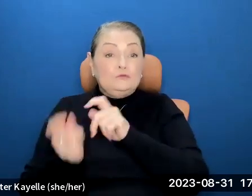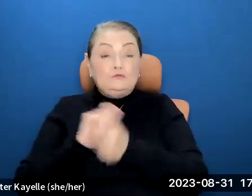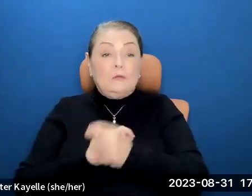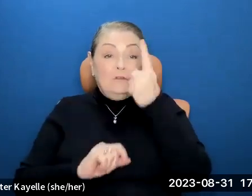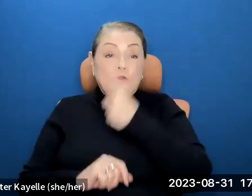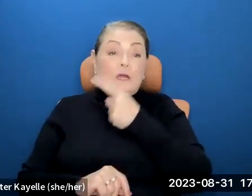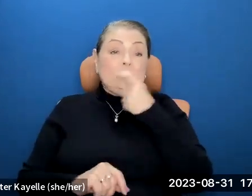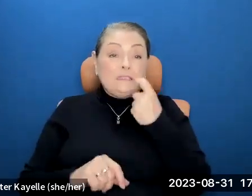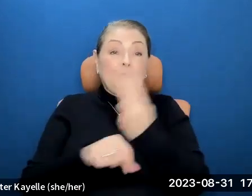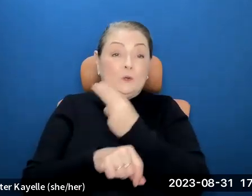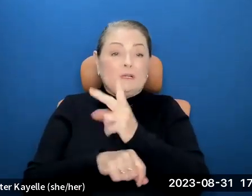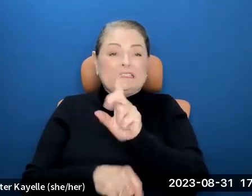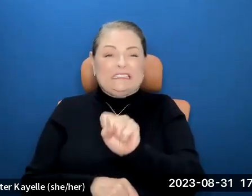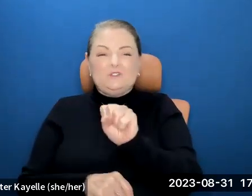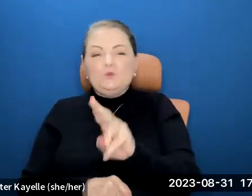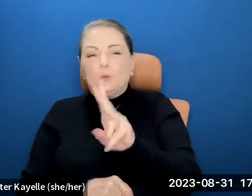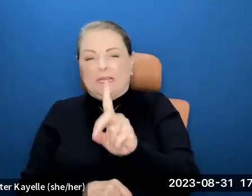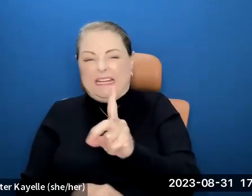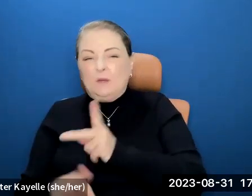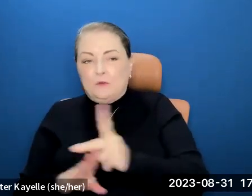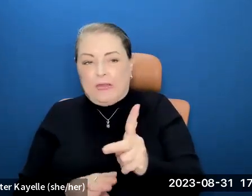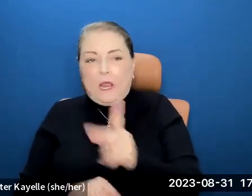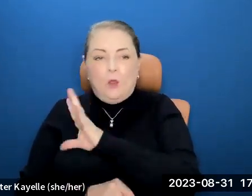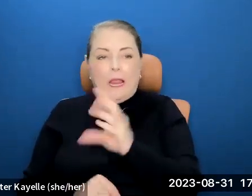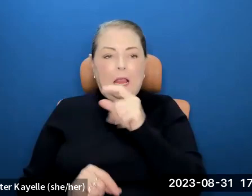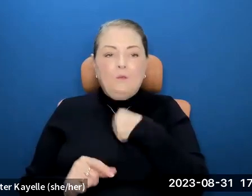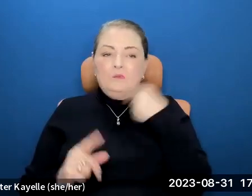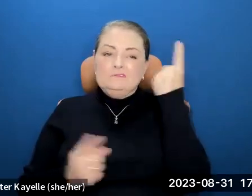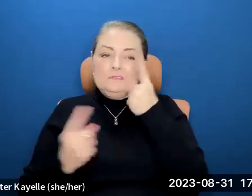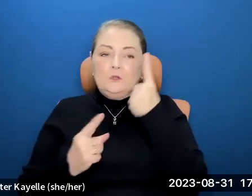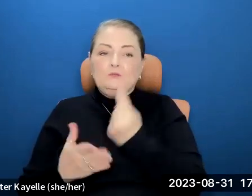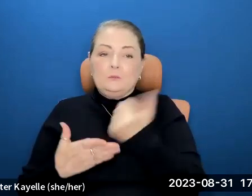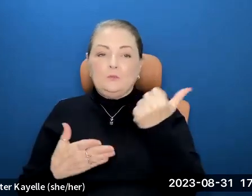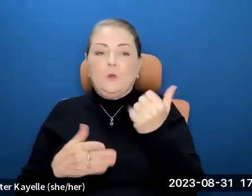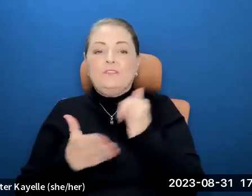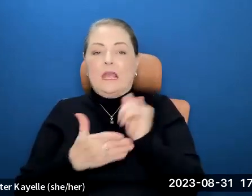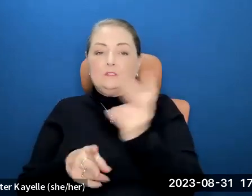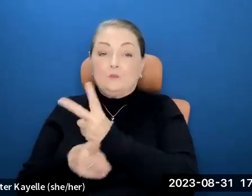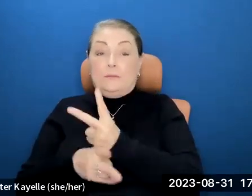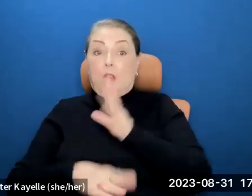disorder professionals we are considering removing the requirement that supervisors be on site